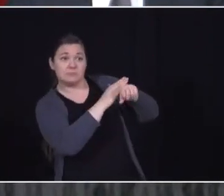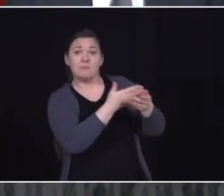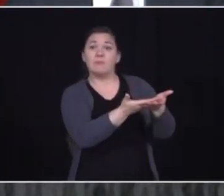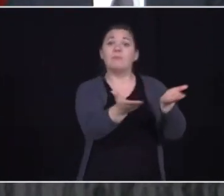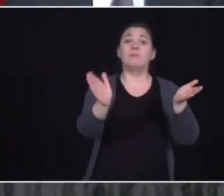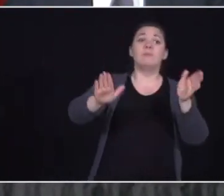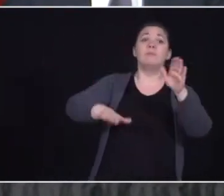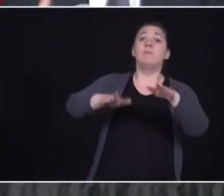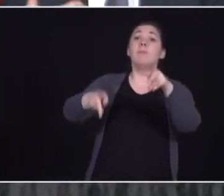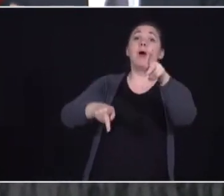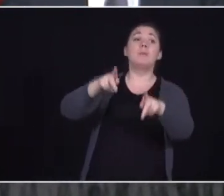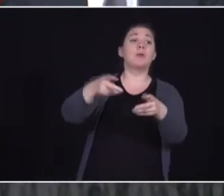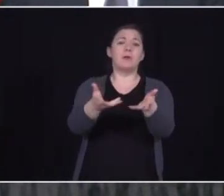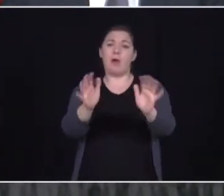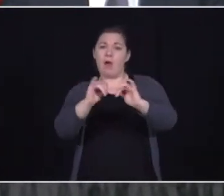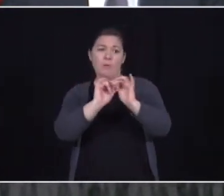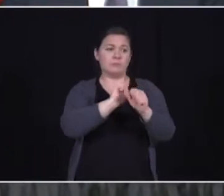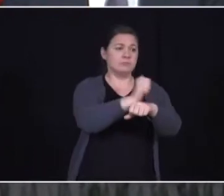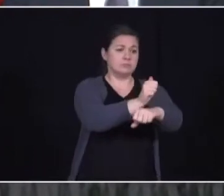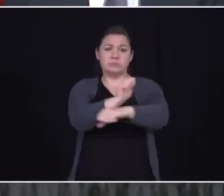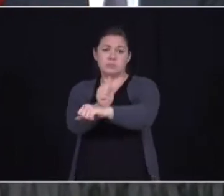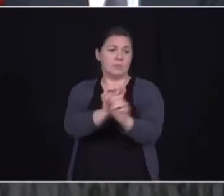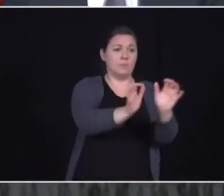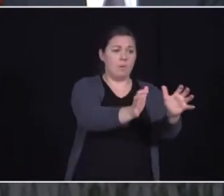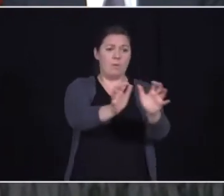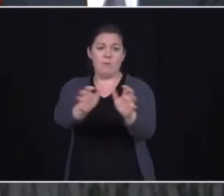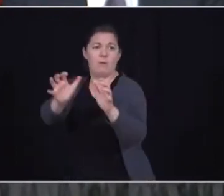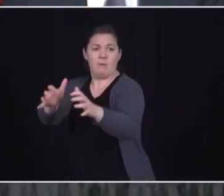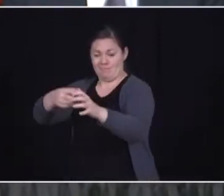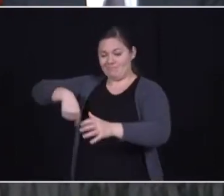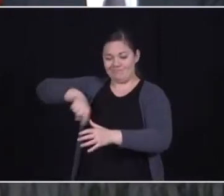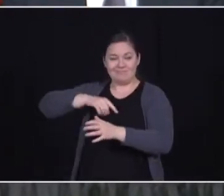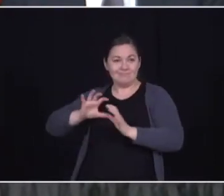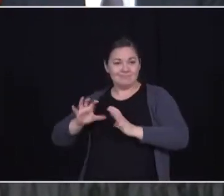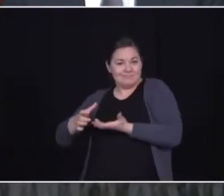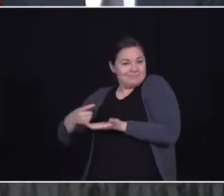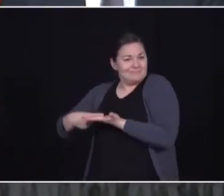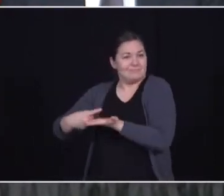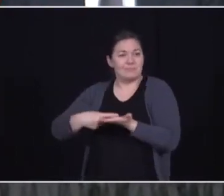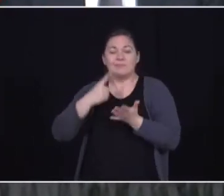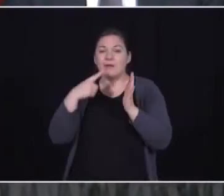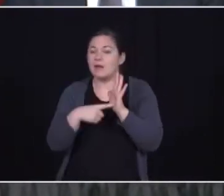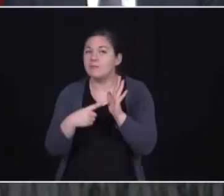were trying to help to provide advice and recommendation to the task force about prioritization of populations or